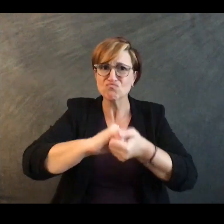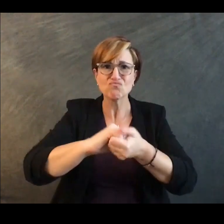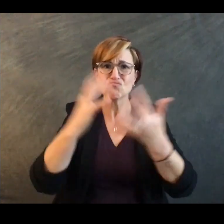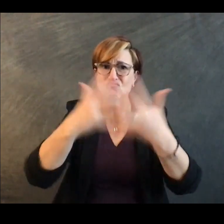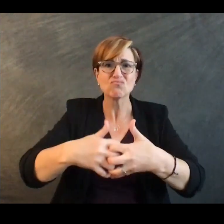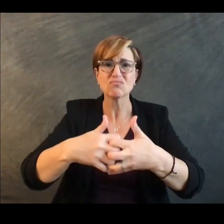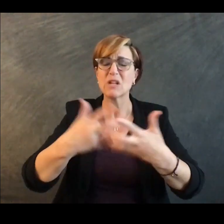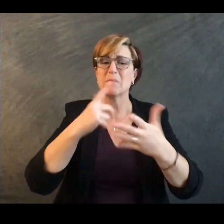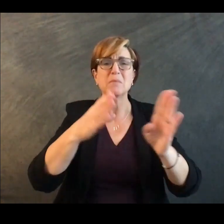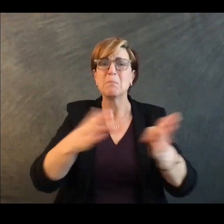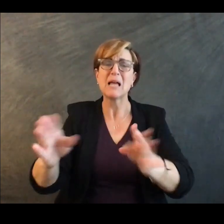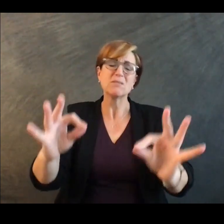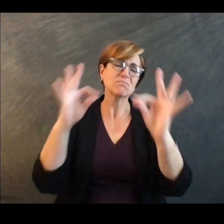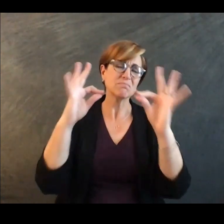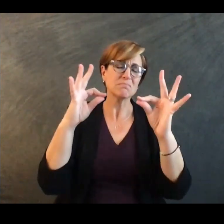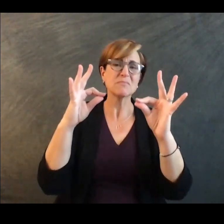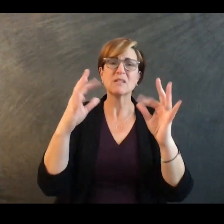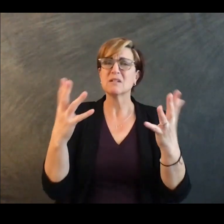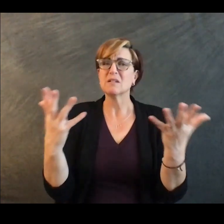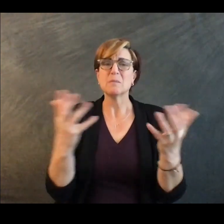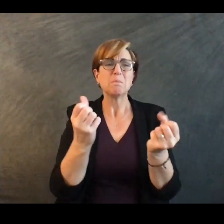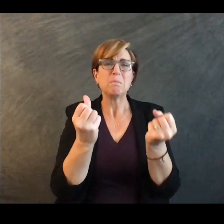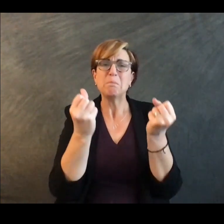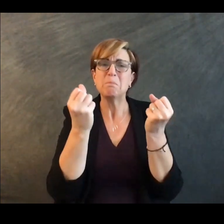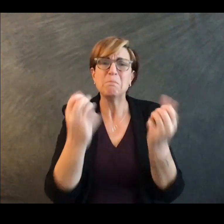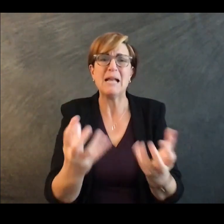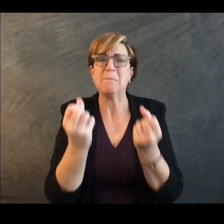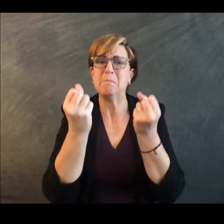processing hundreds of thousands of loans and this is the big banks that are